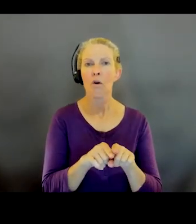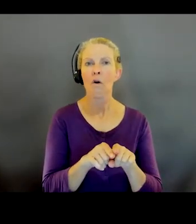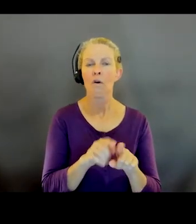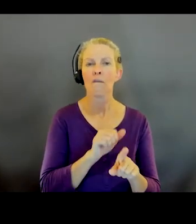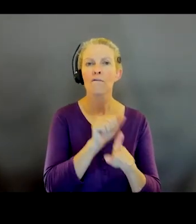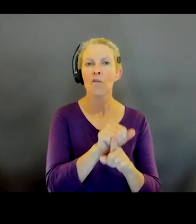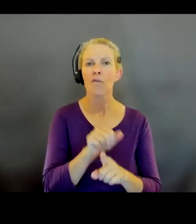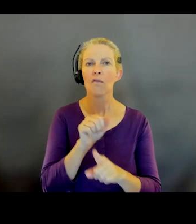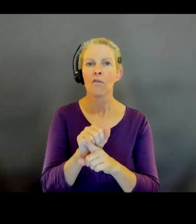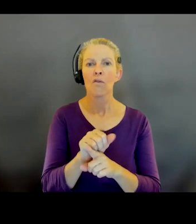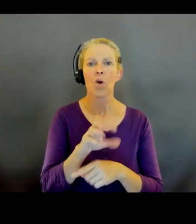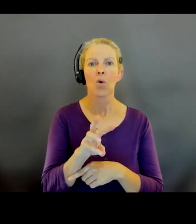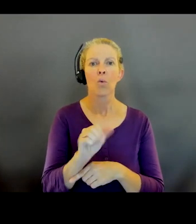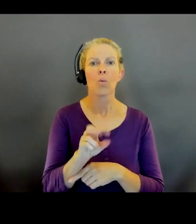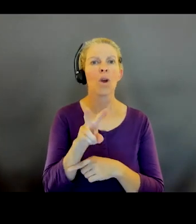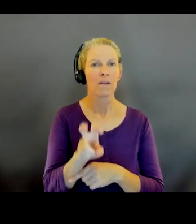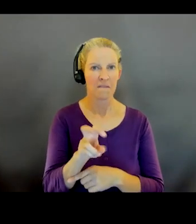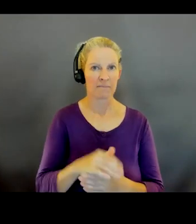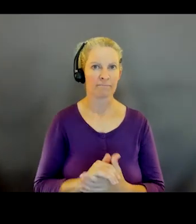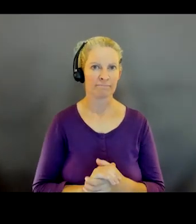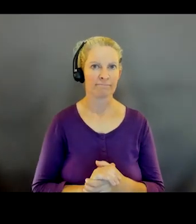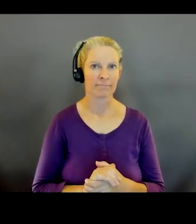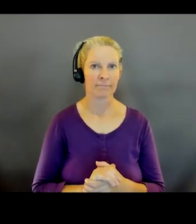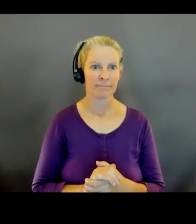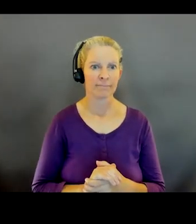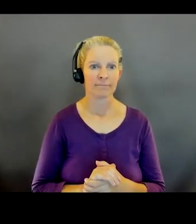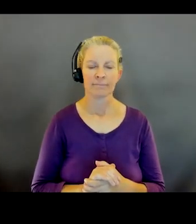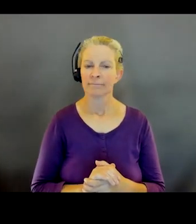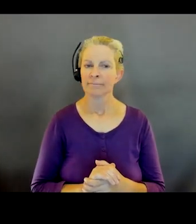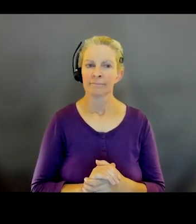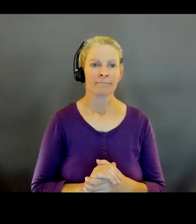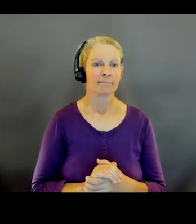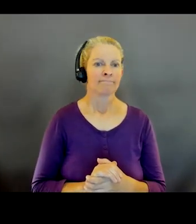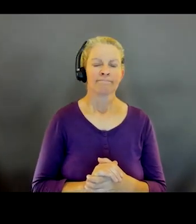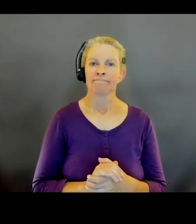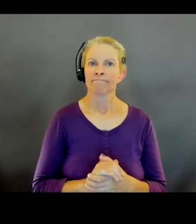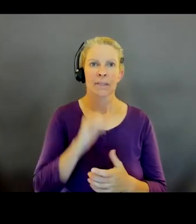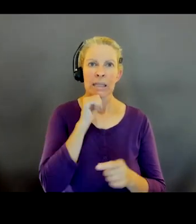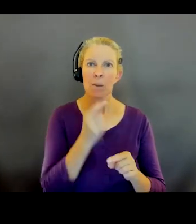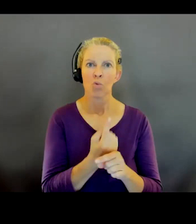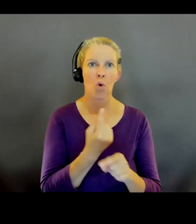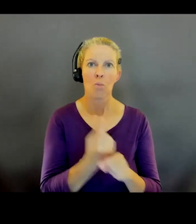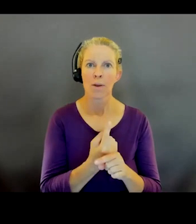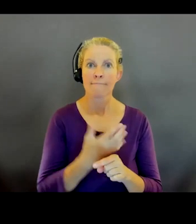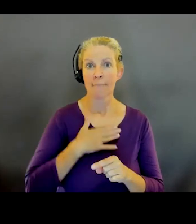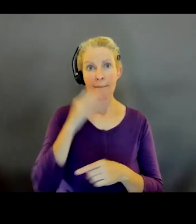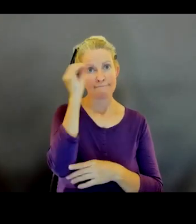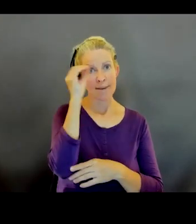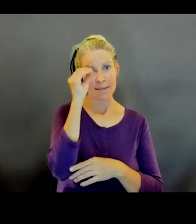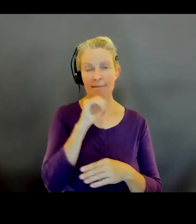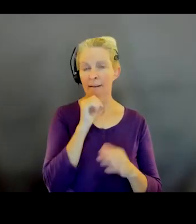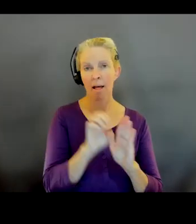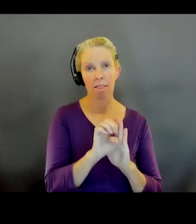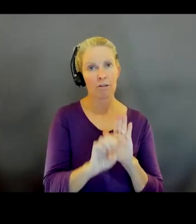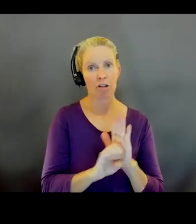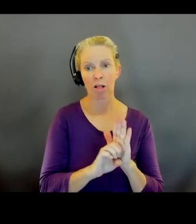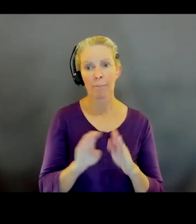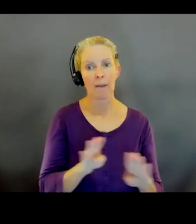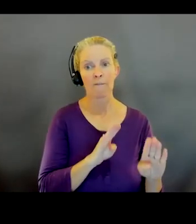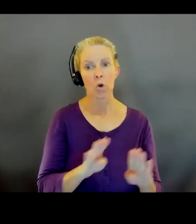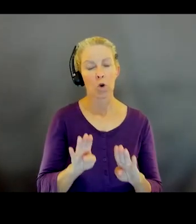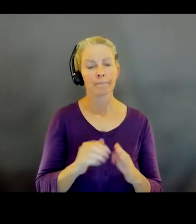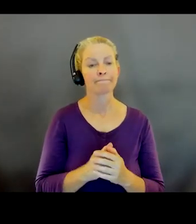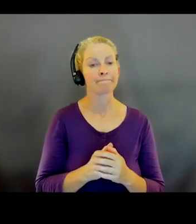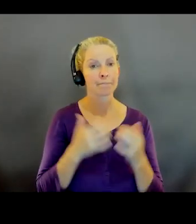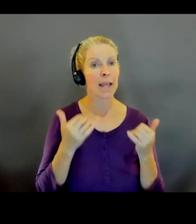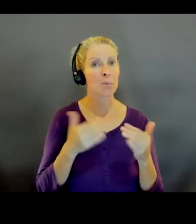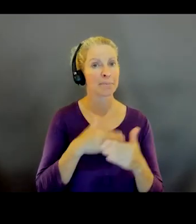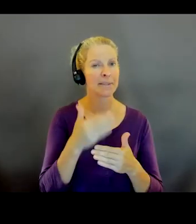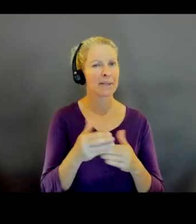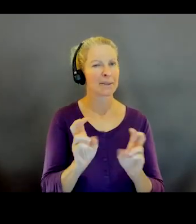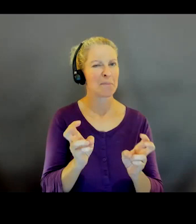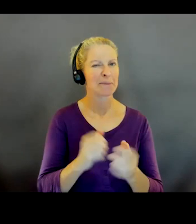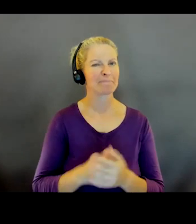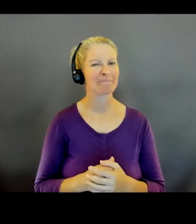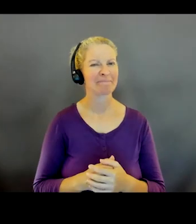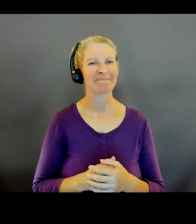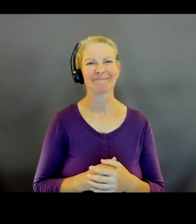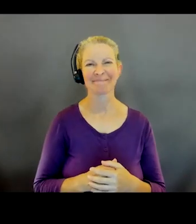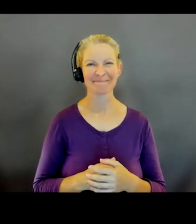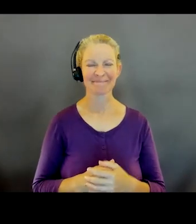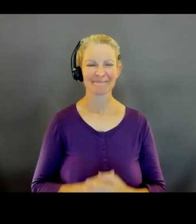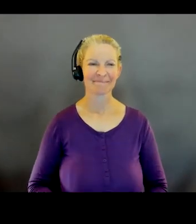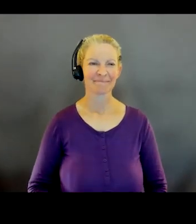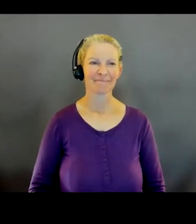the WAVE. I think that is unethical behavior. That is my opinion, and I will move on. So,